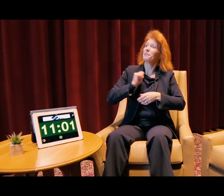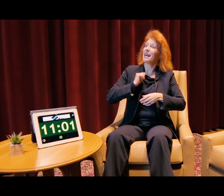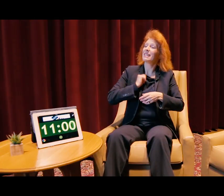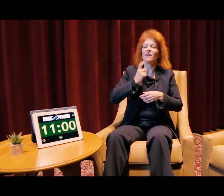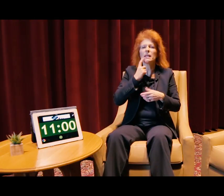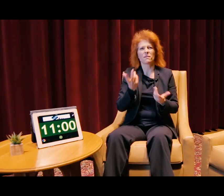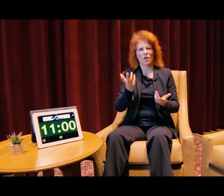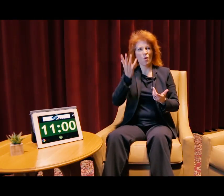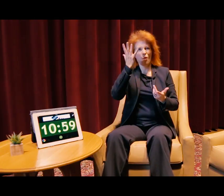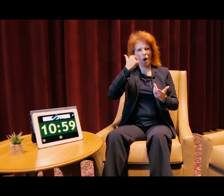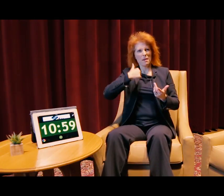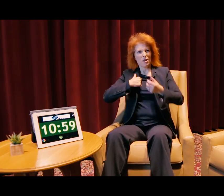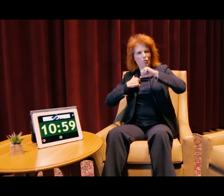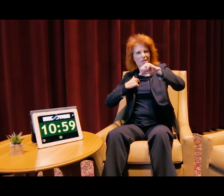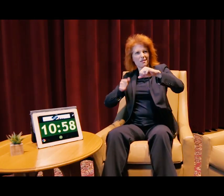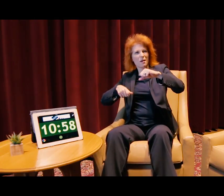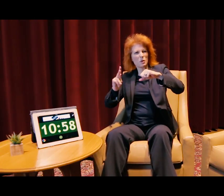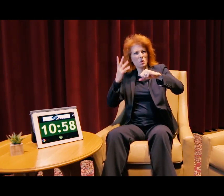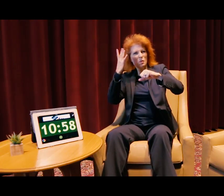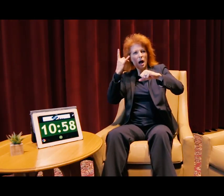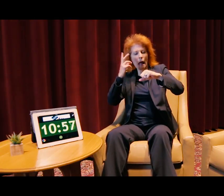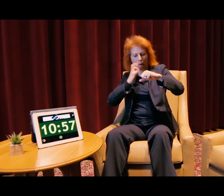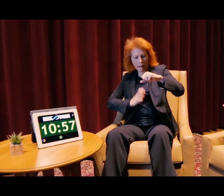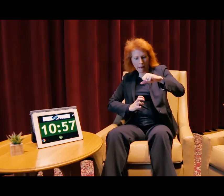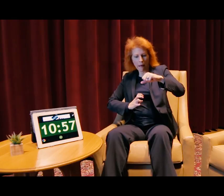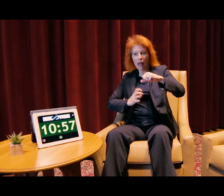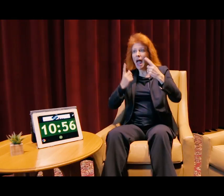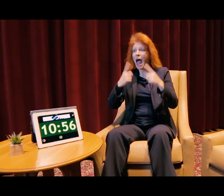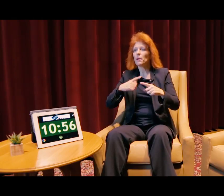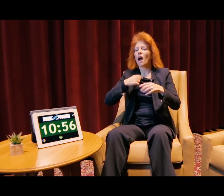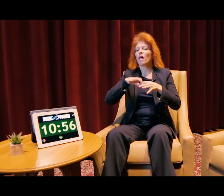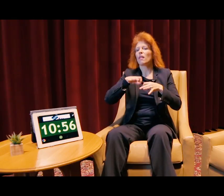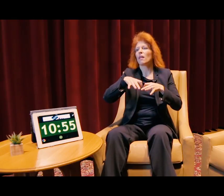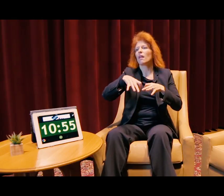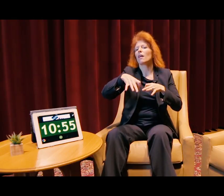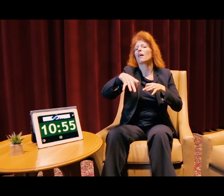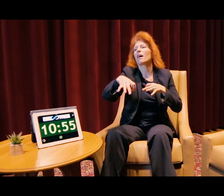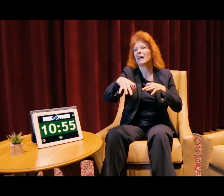saying why am I resisting this opportunity, I dragged my feet, and that to me is certainly